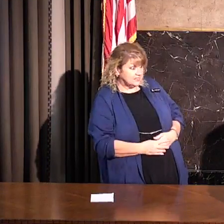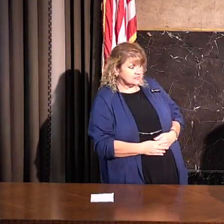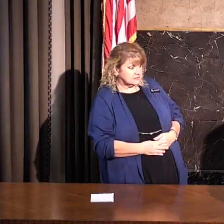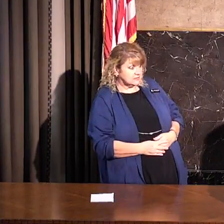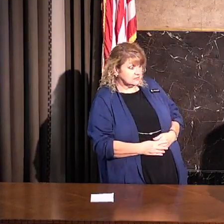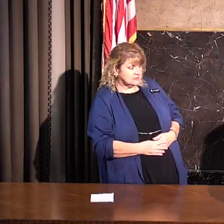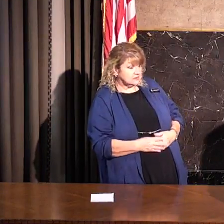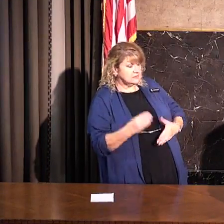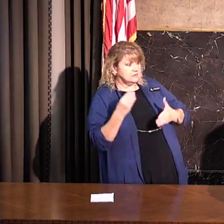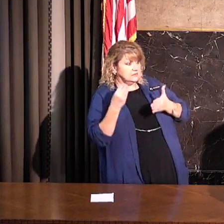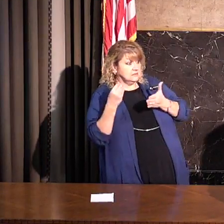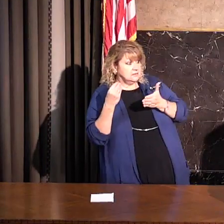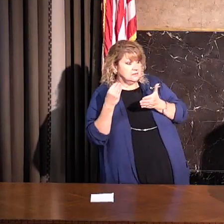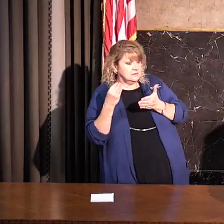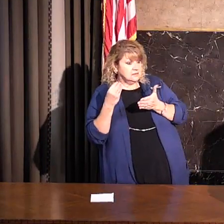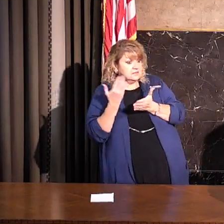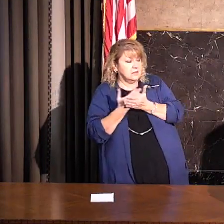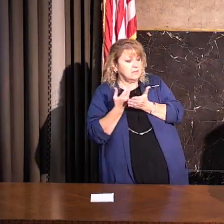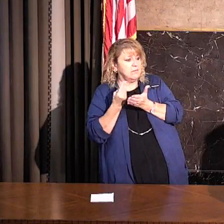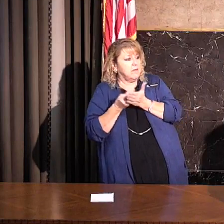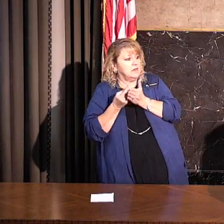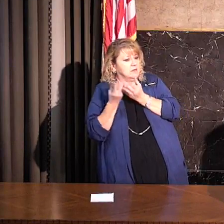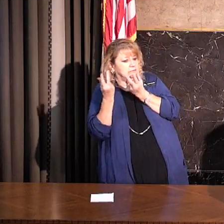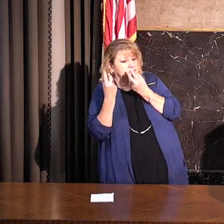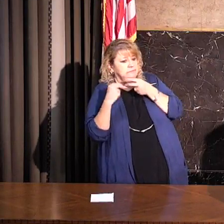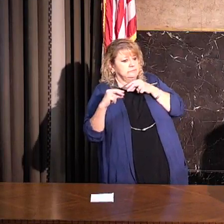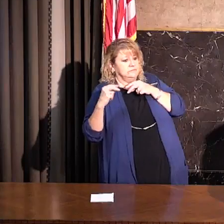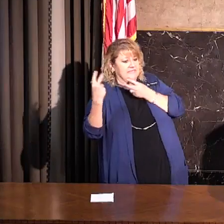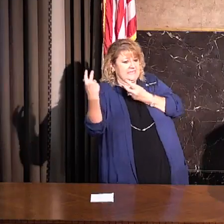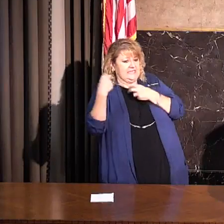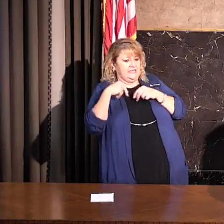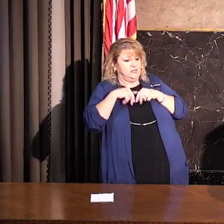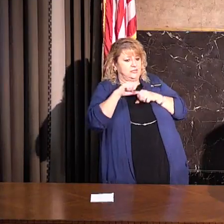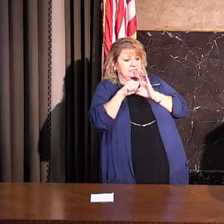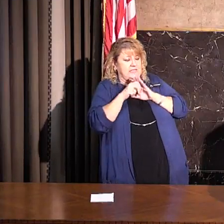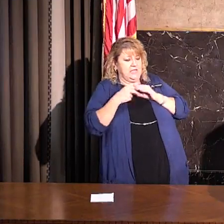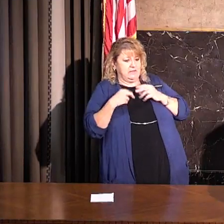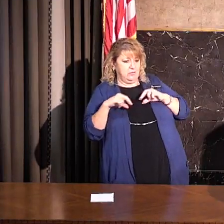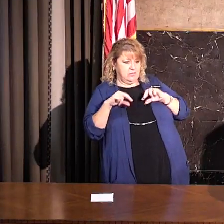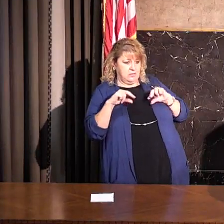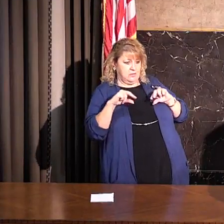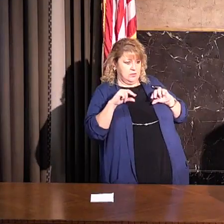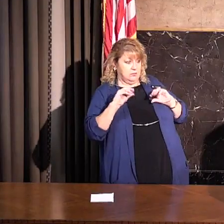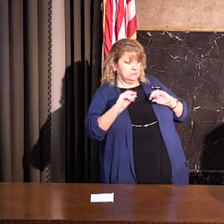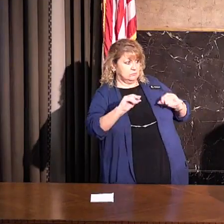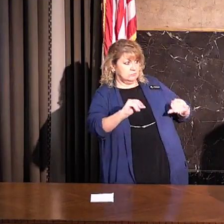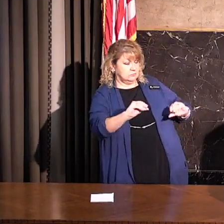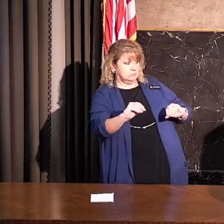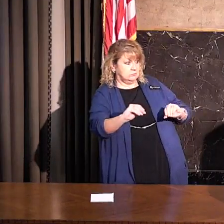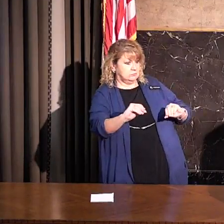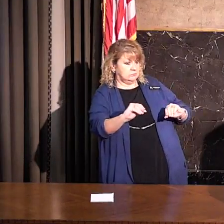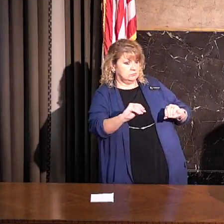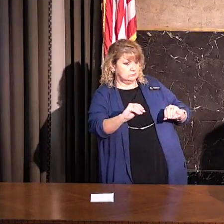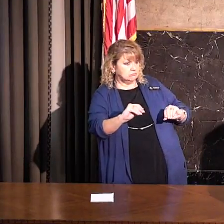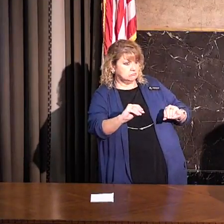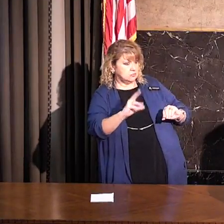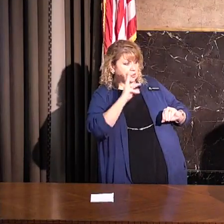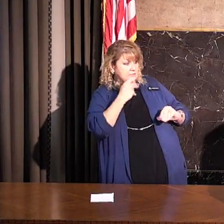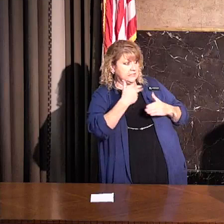movement of various into state and and and positioning those